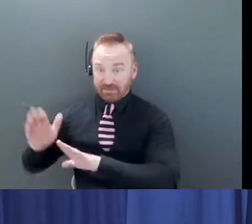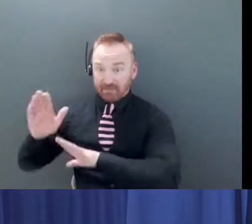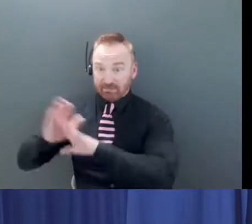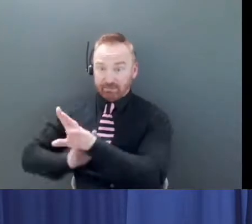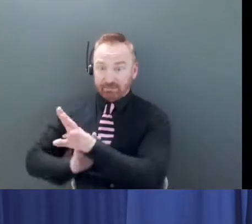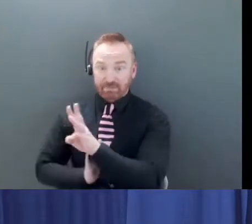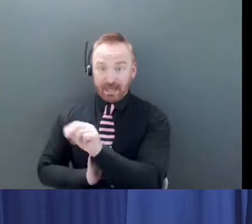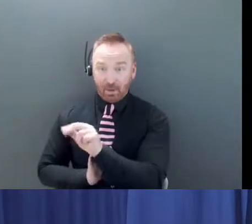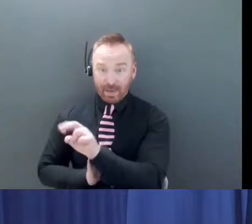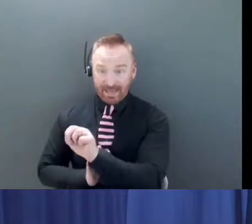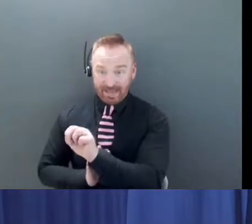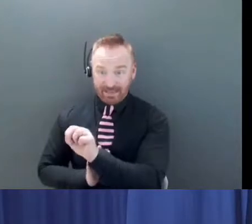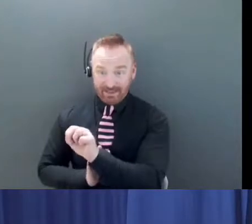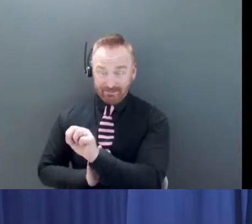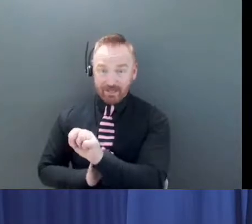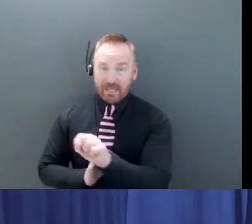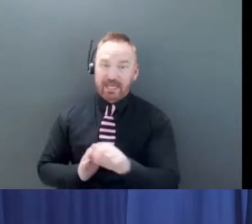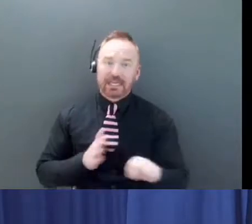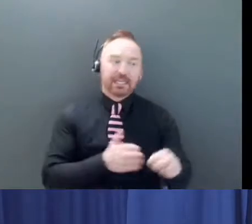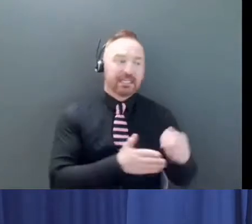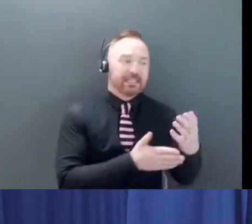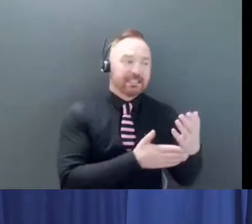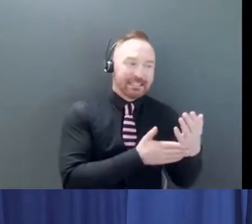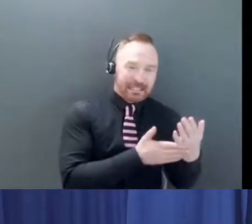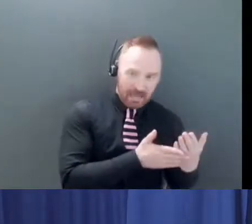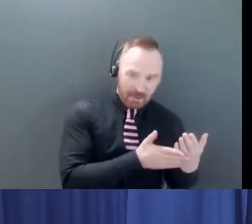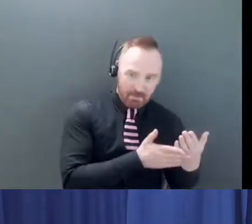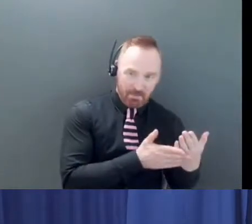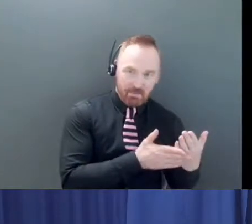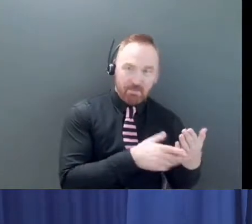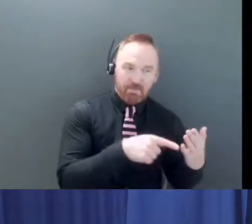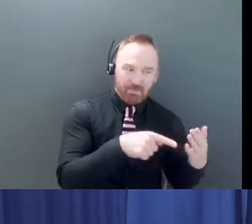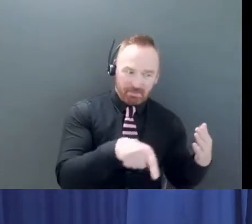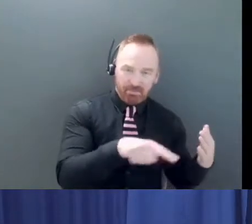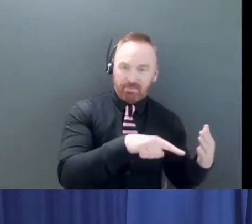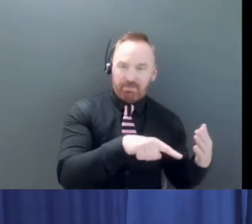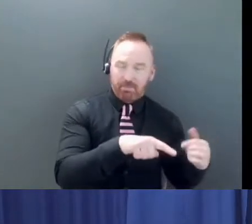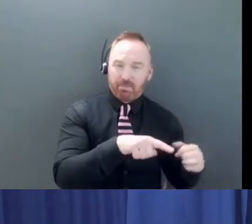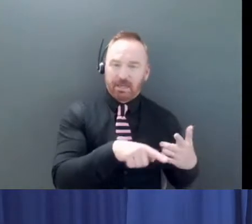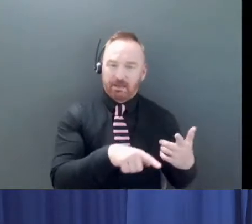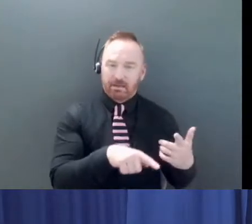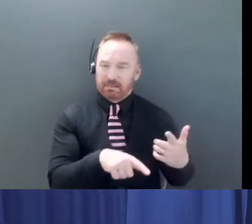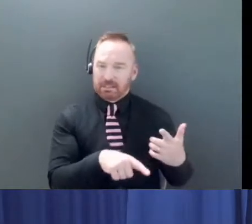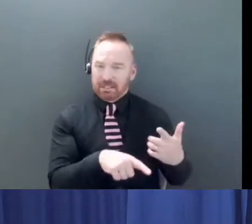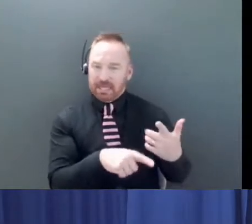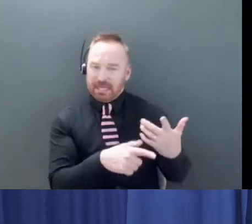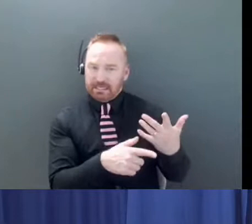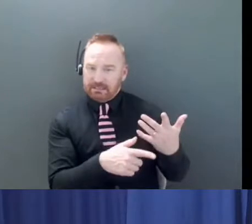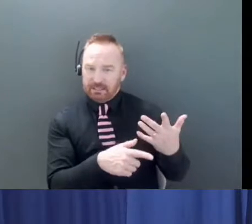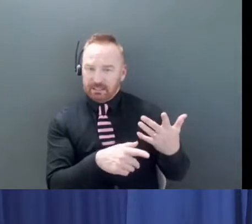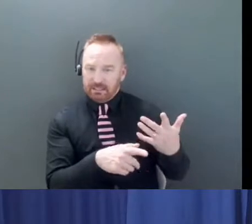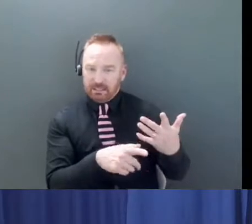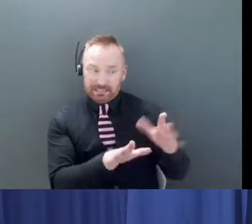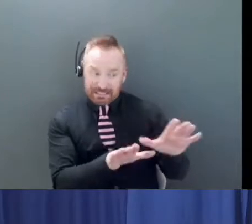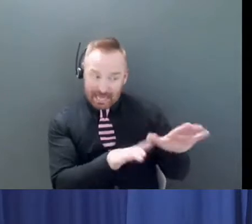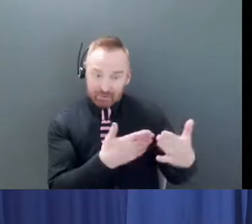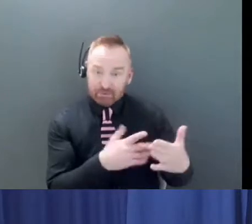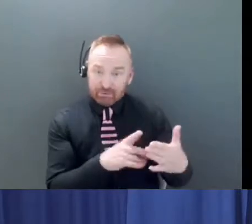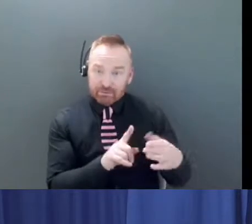We had no evidence of any